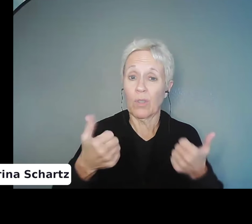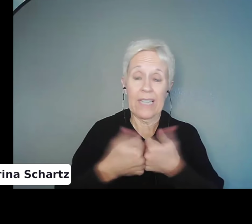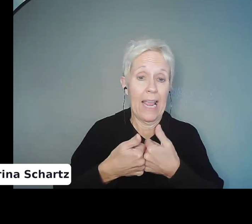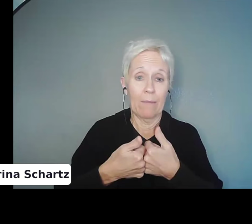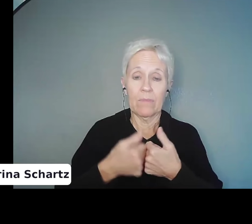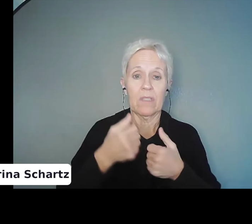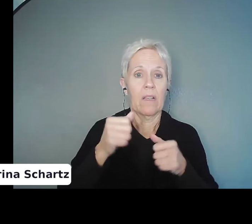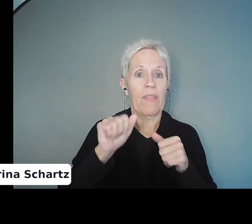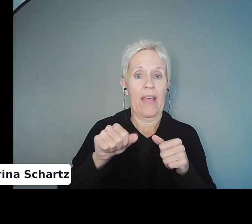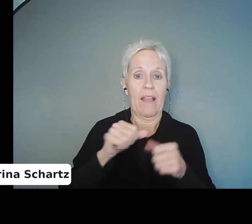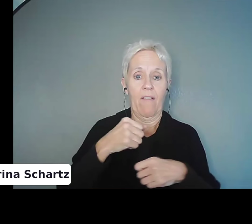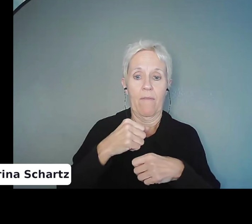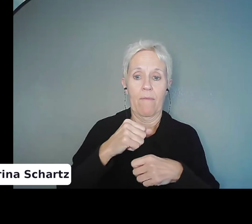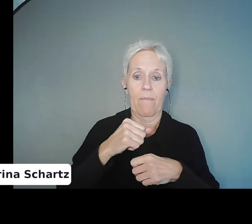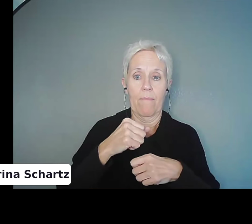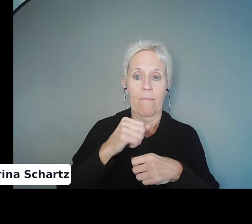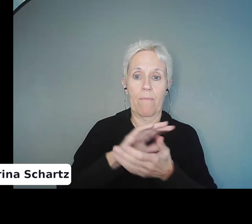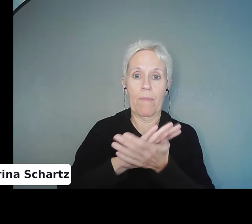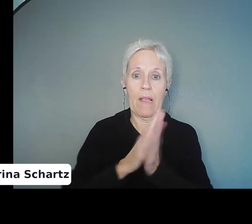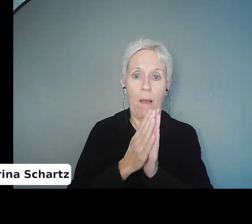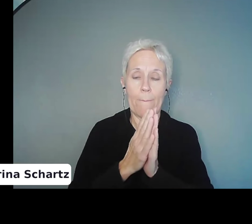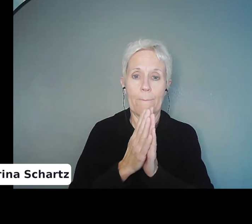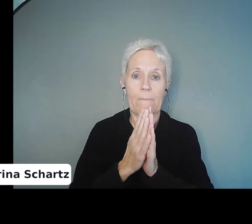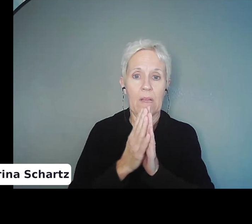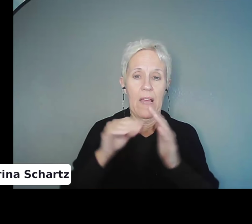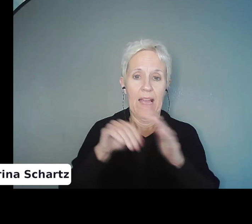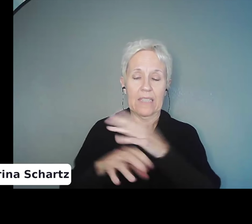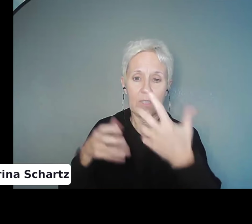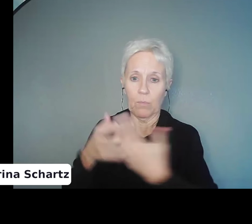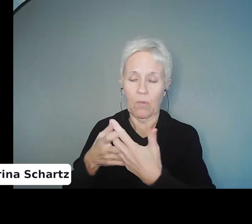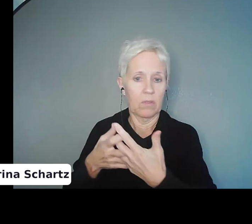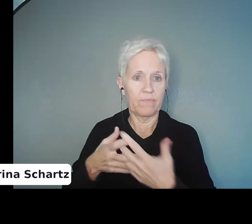Daniel: Yeah.